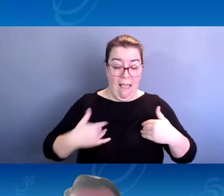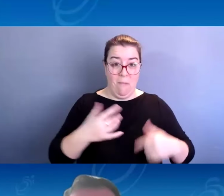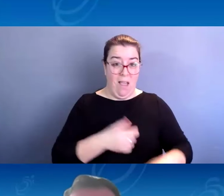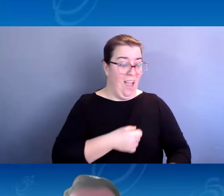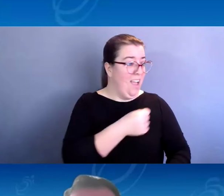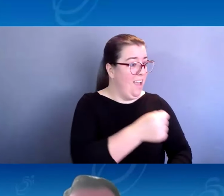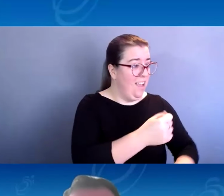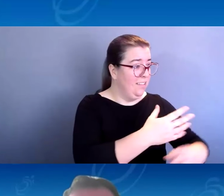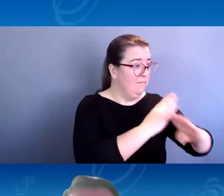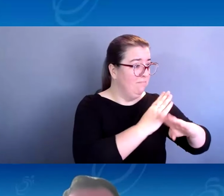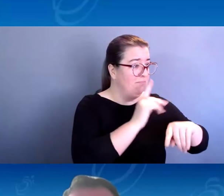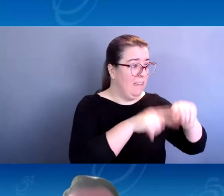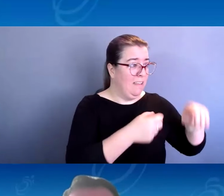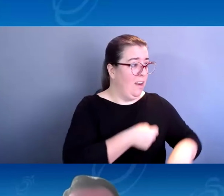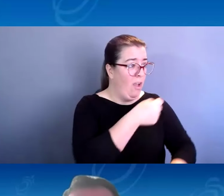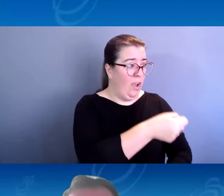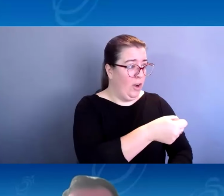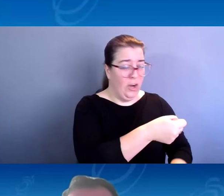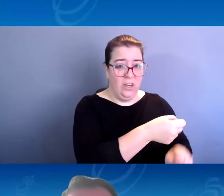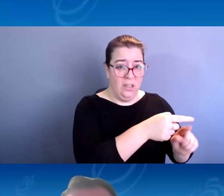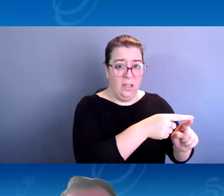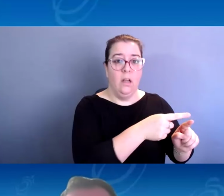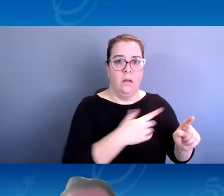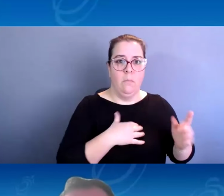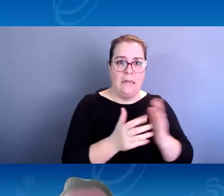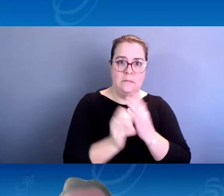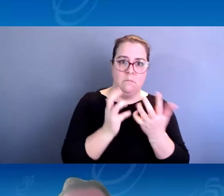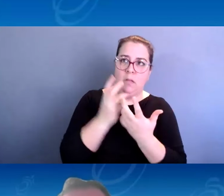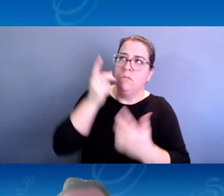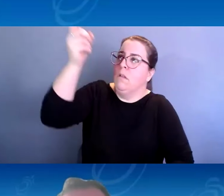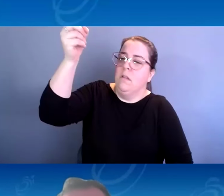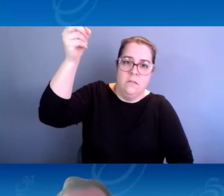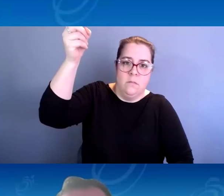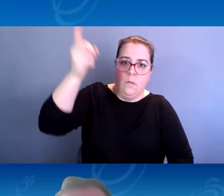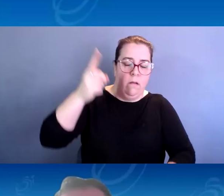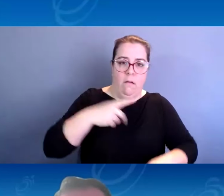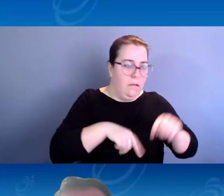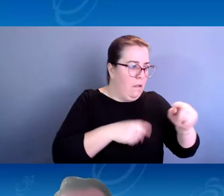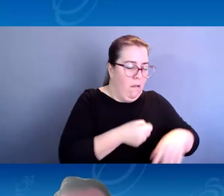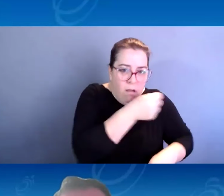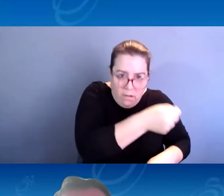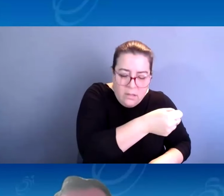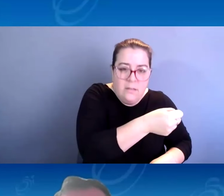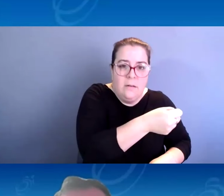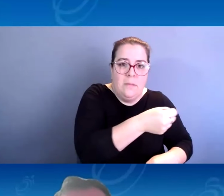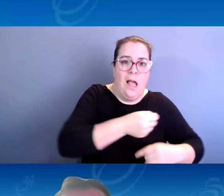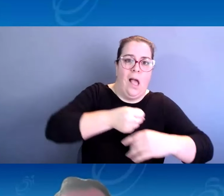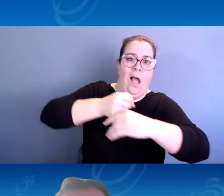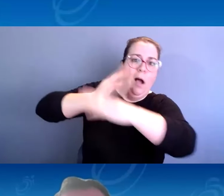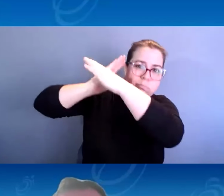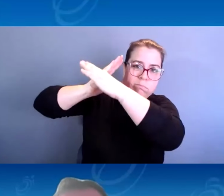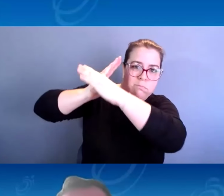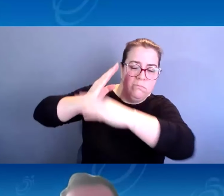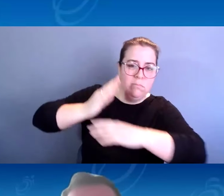a senior position. Right. And so, so there's, there's this complete dearth of persons with disabilities at all levels.